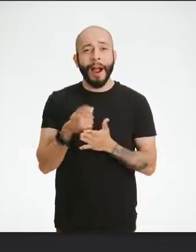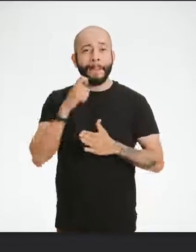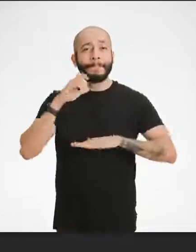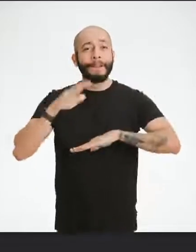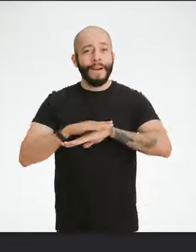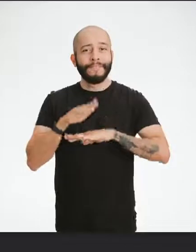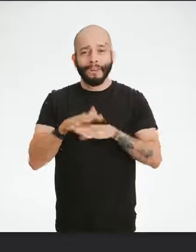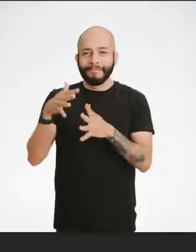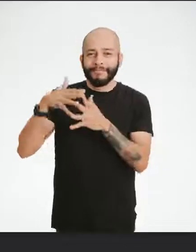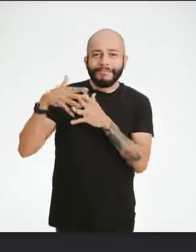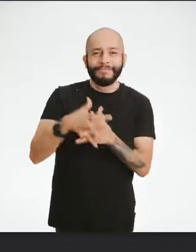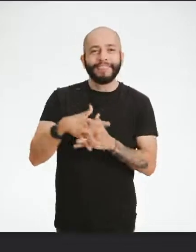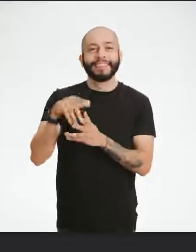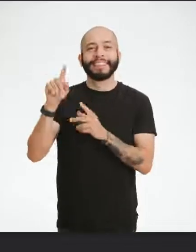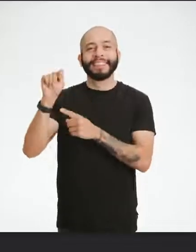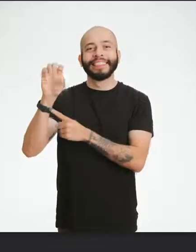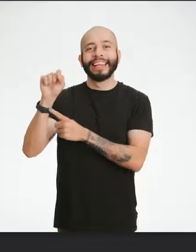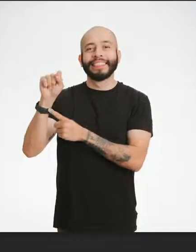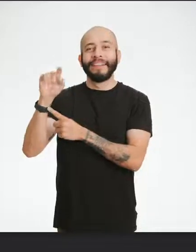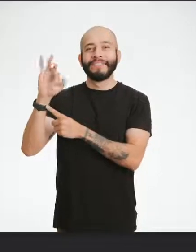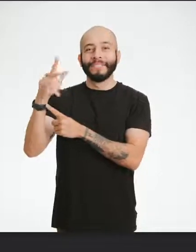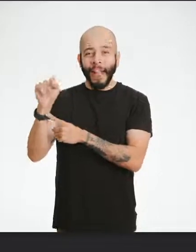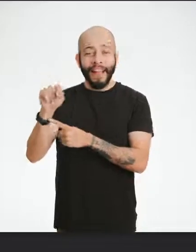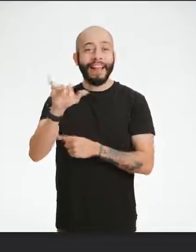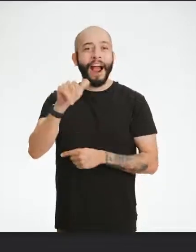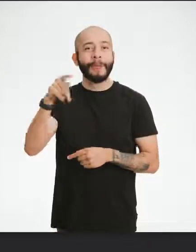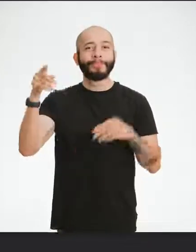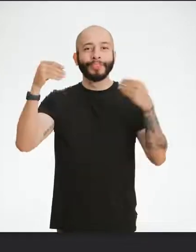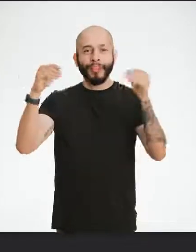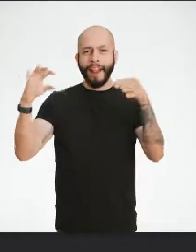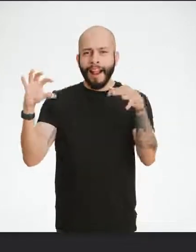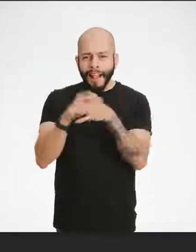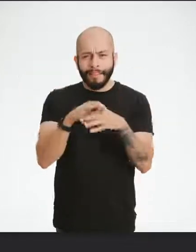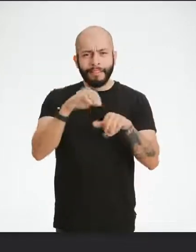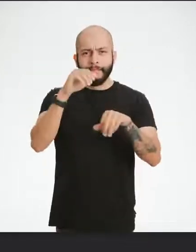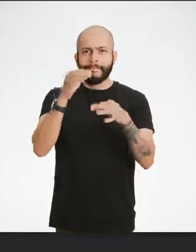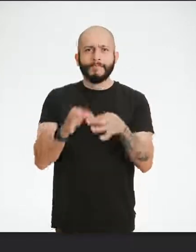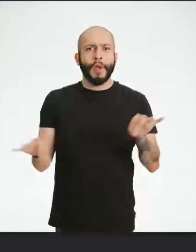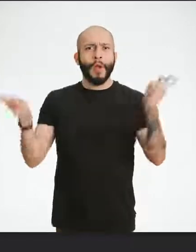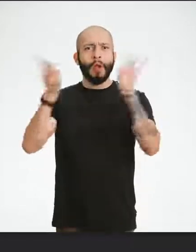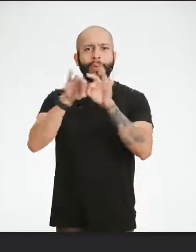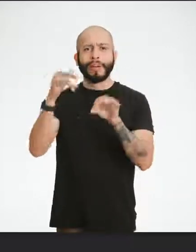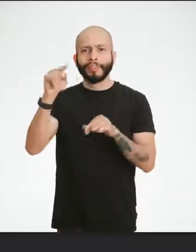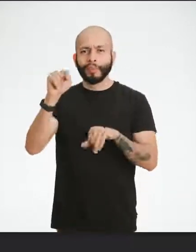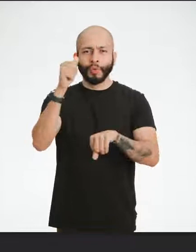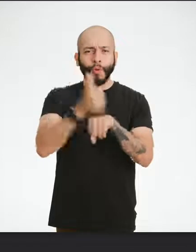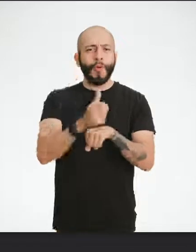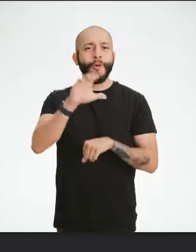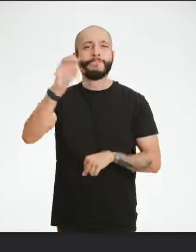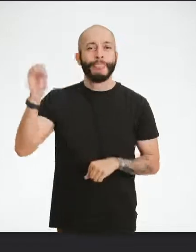It integrates with TestFlight and App Store Connect as well as every major git based source control provider.